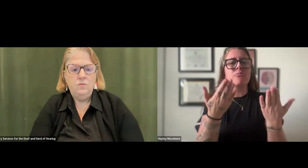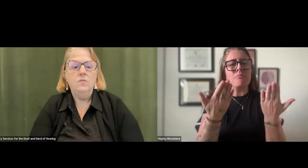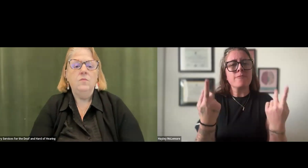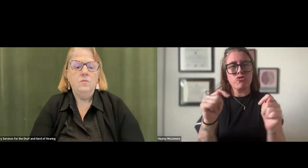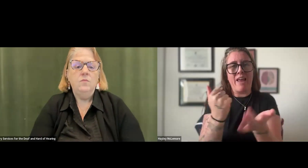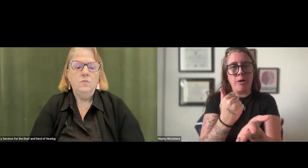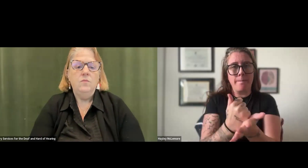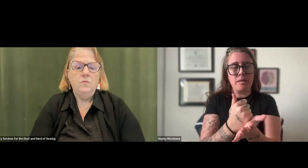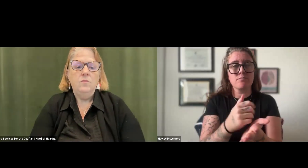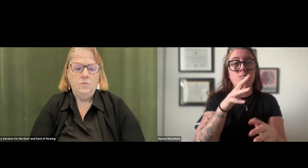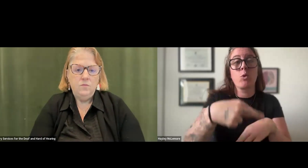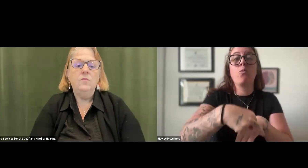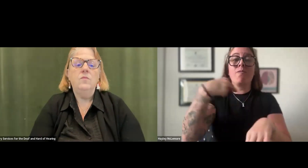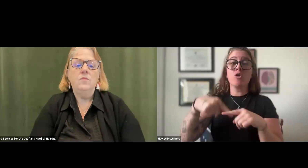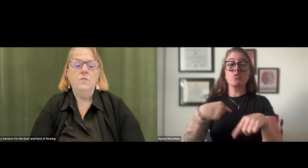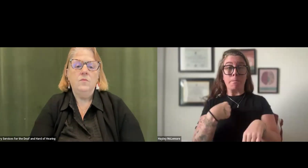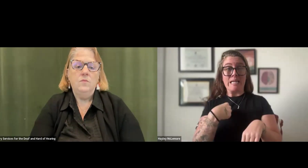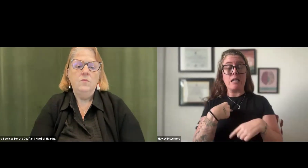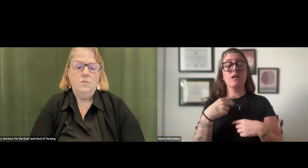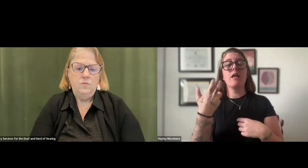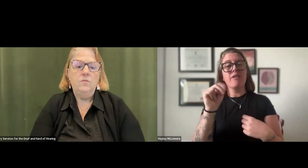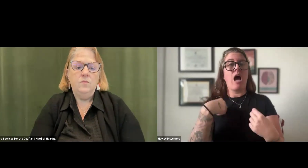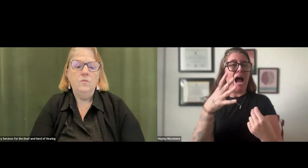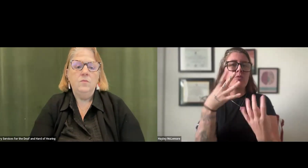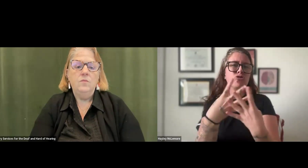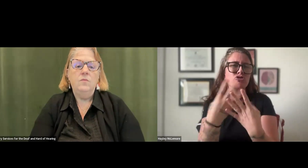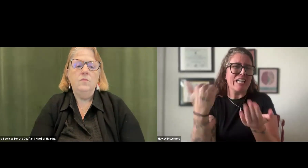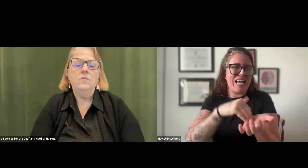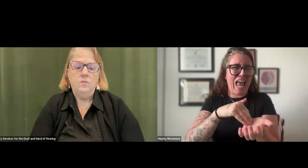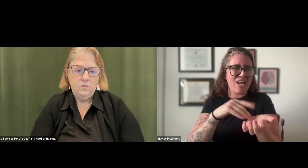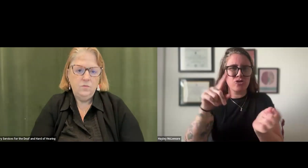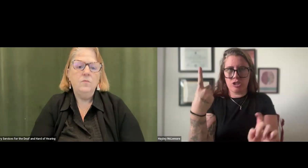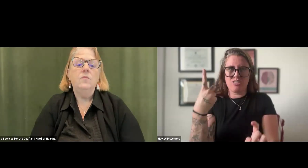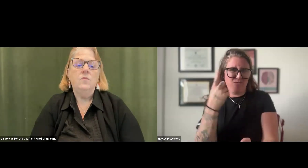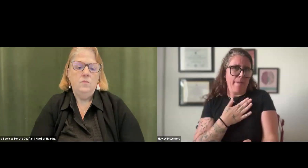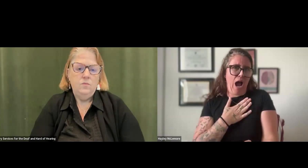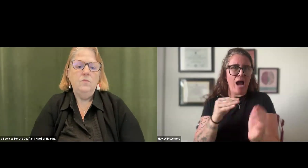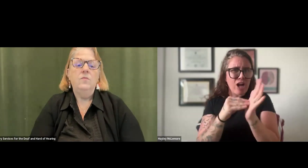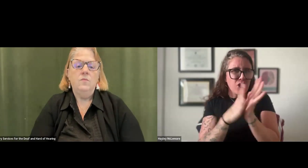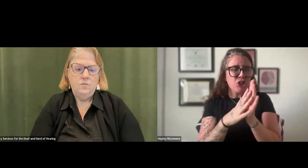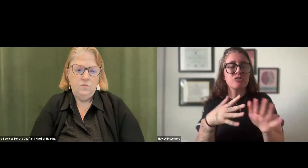and maybe they would say yes, that they have depression. They would try and provide help. Maybe they would be referred to me for therapy,